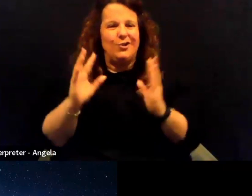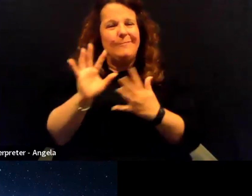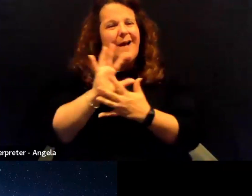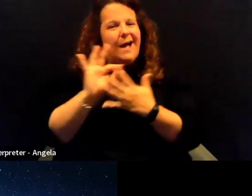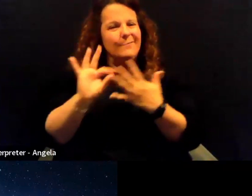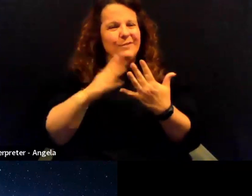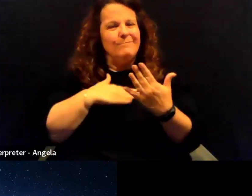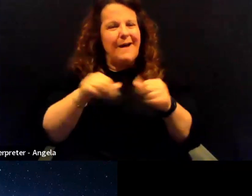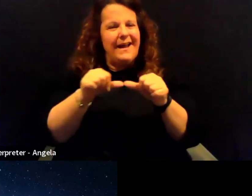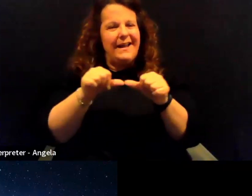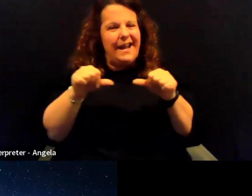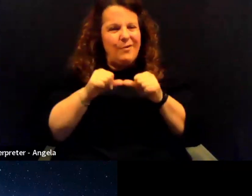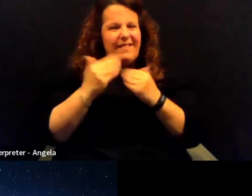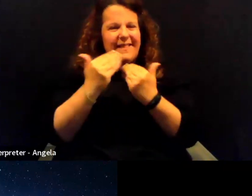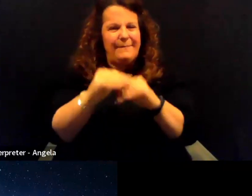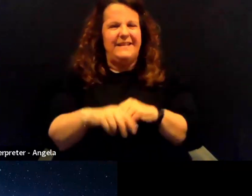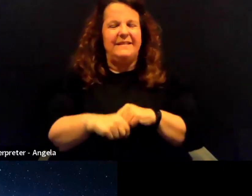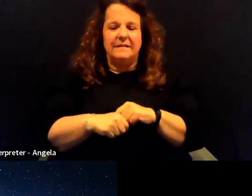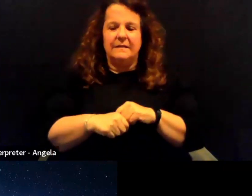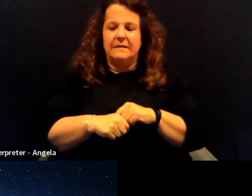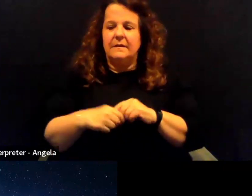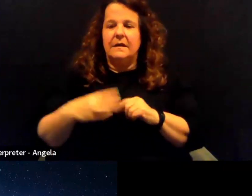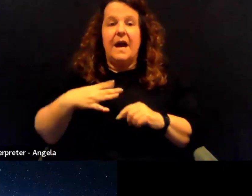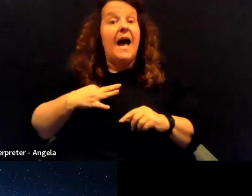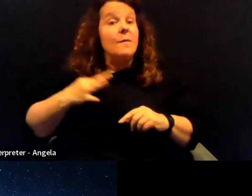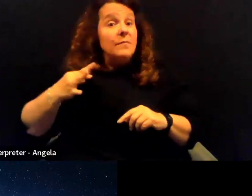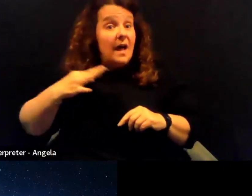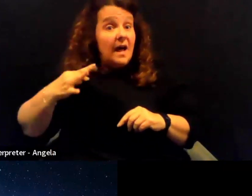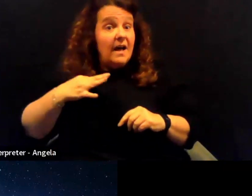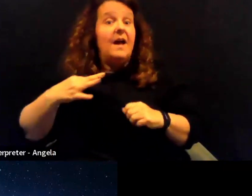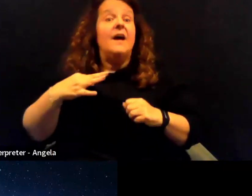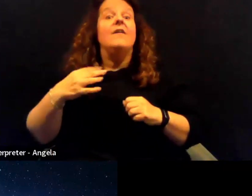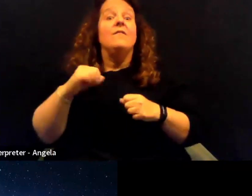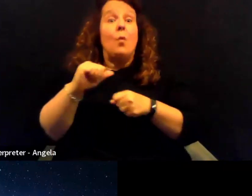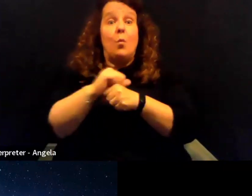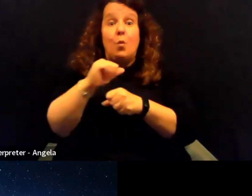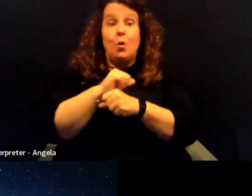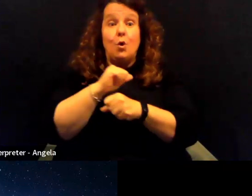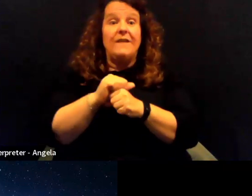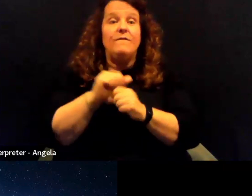I applied for seasonal roles at Apple store, but what are some of the strategies that I can